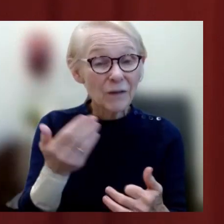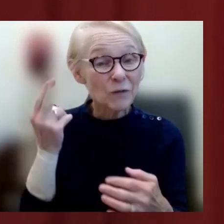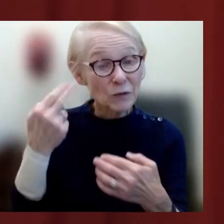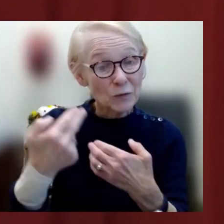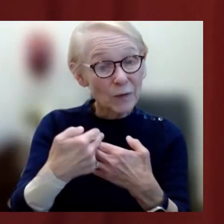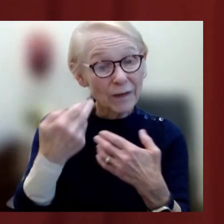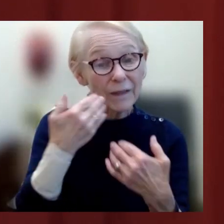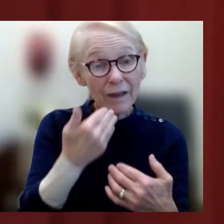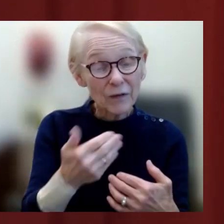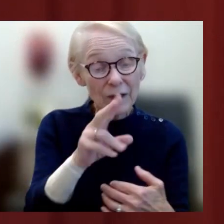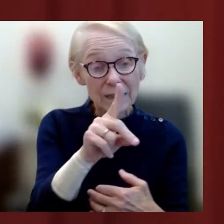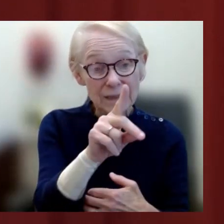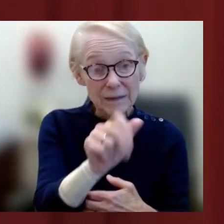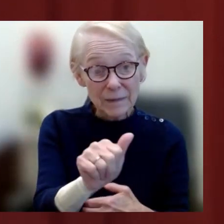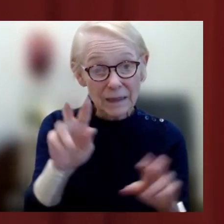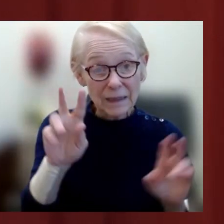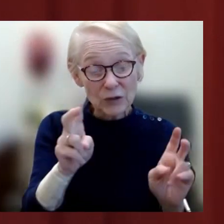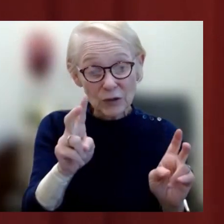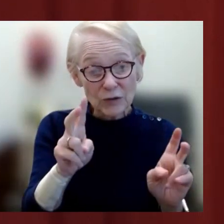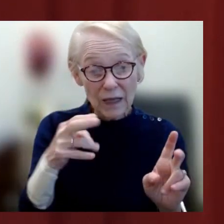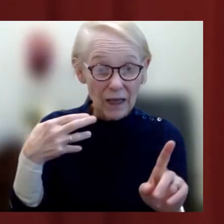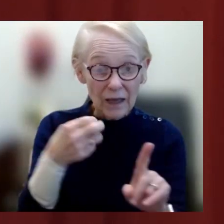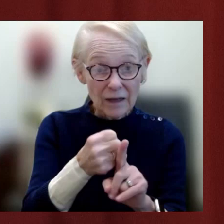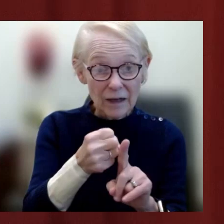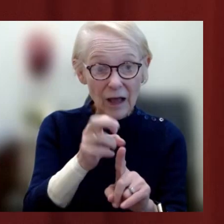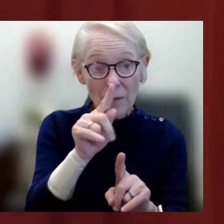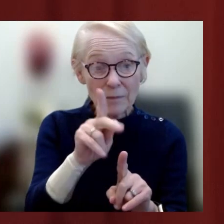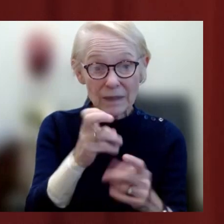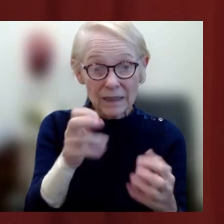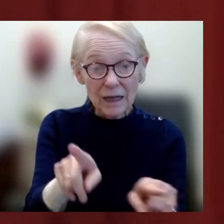disability issues and updates where we talk about the current events that are happening